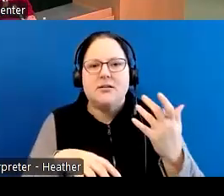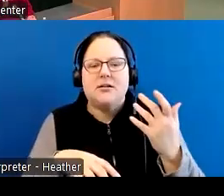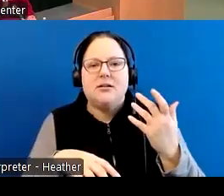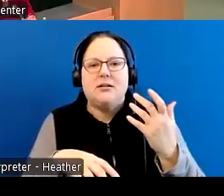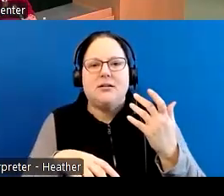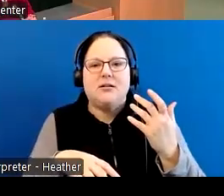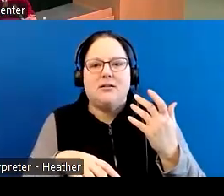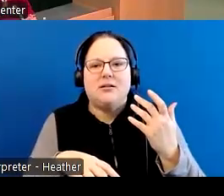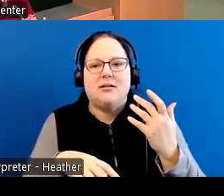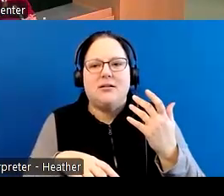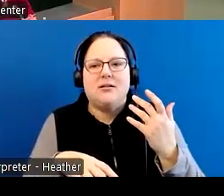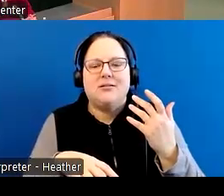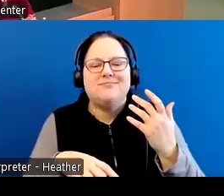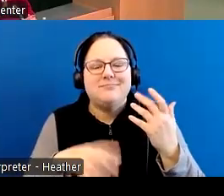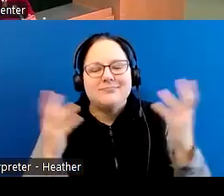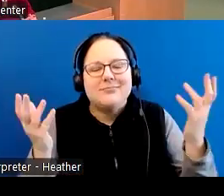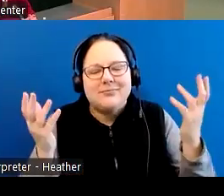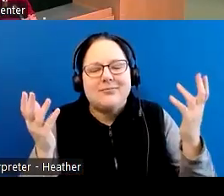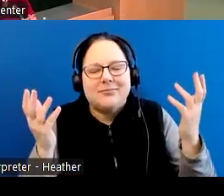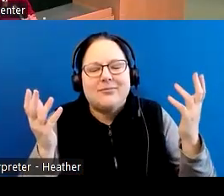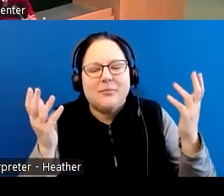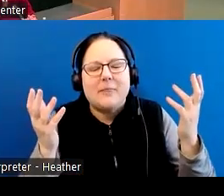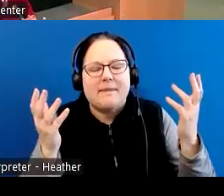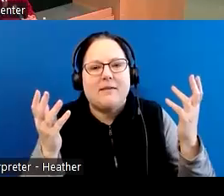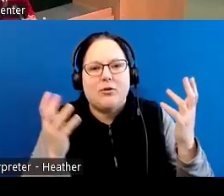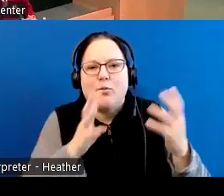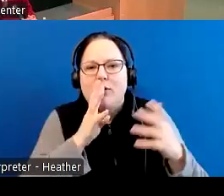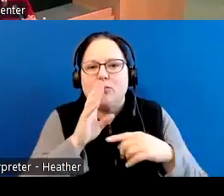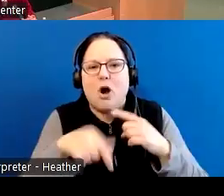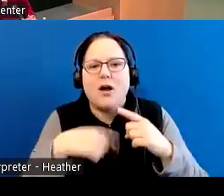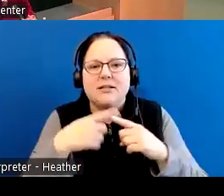you know, so this is and I, you know, we we talked about the Stanley Brown a little bit. I mean to